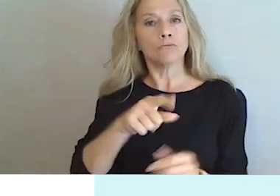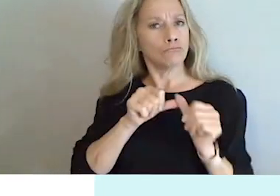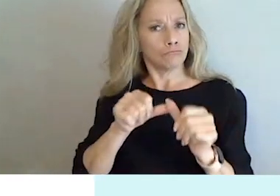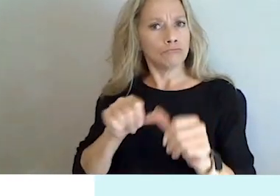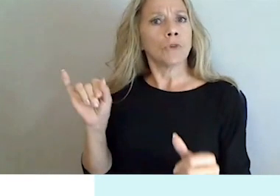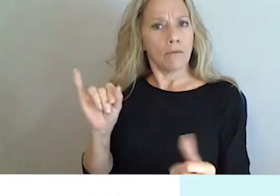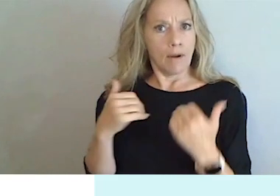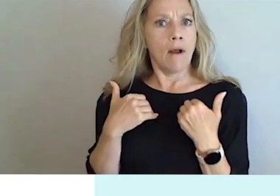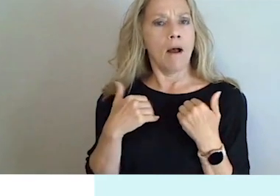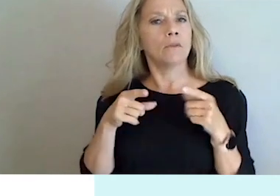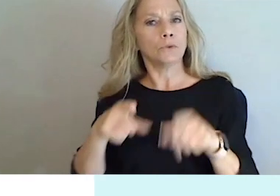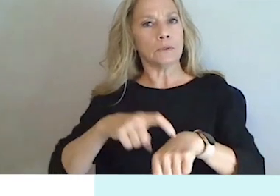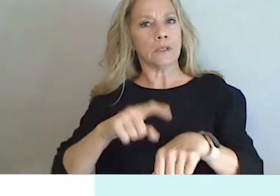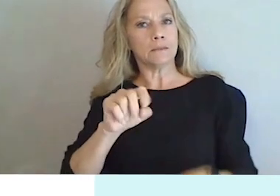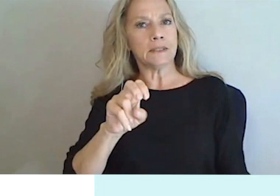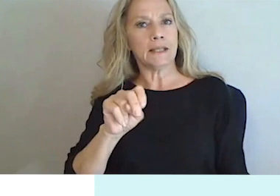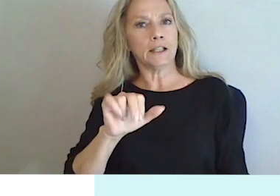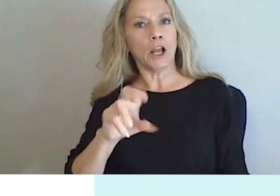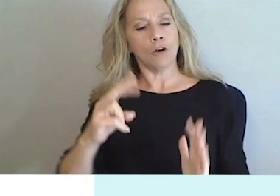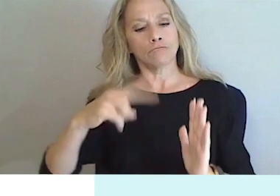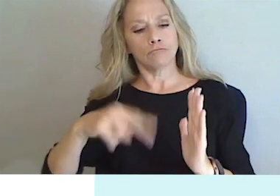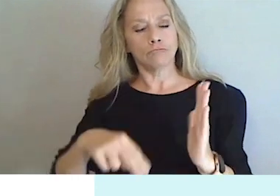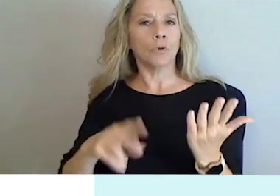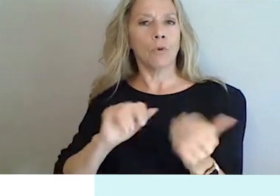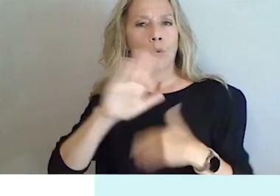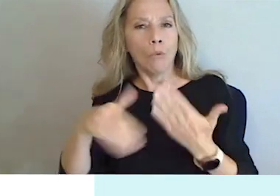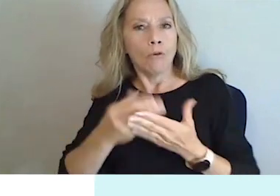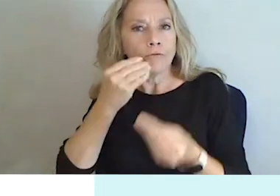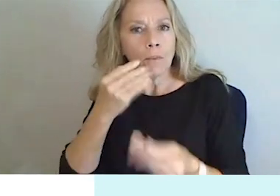After the letter, you will find the beginning of the renewal packet section.